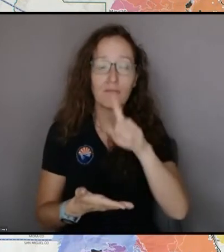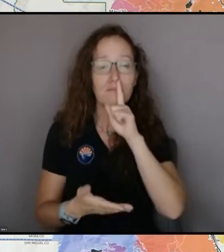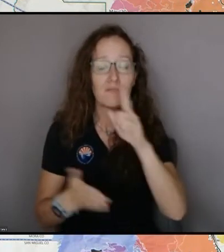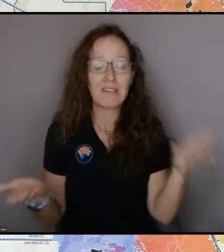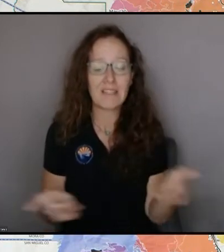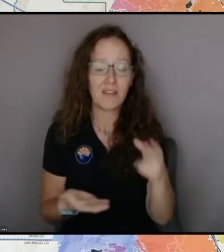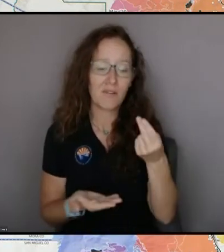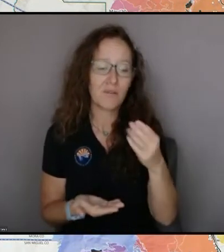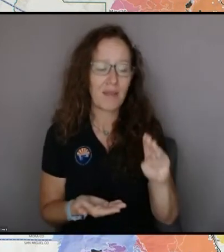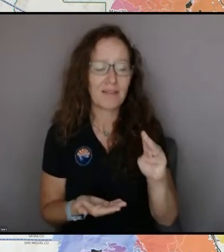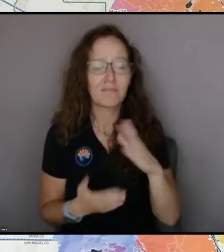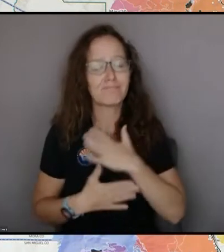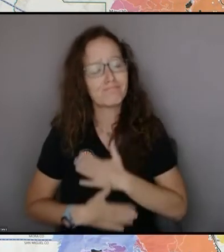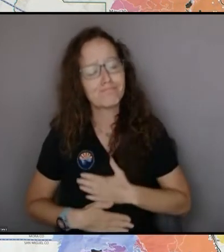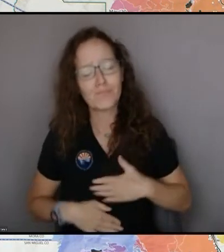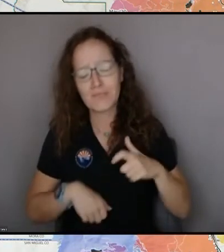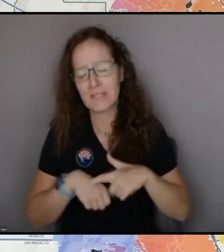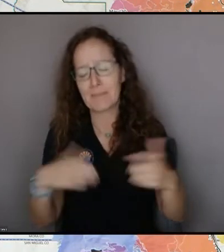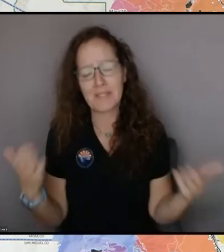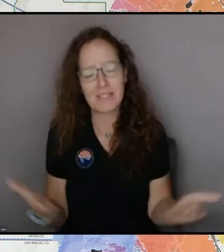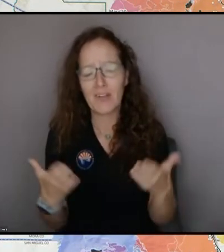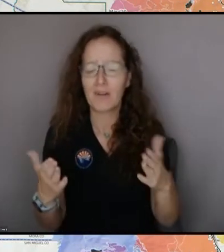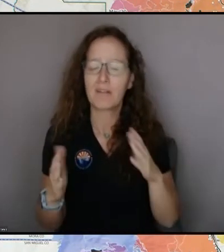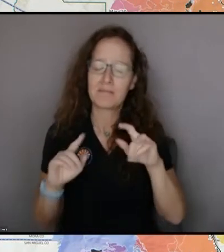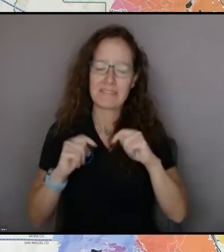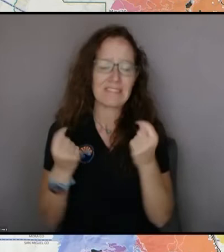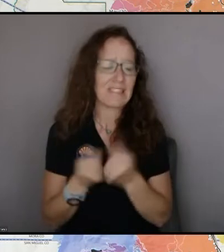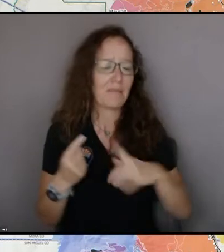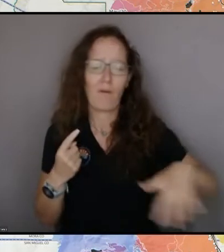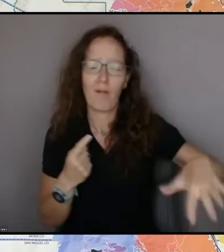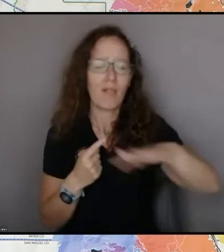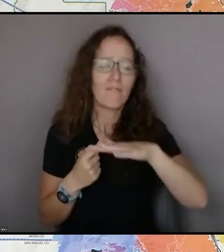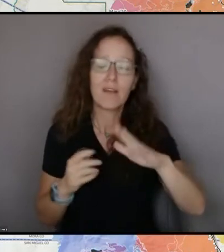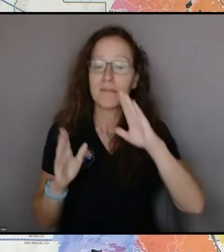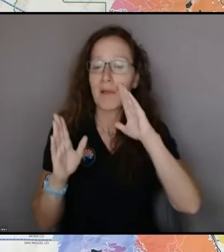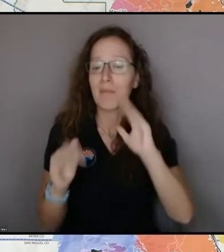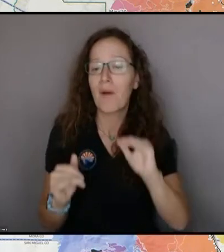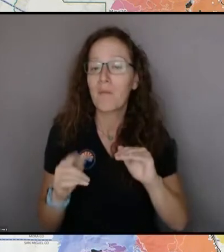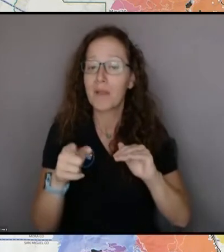hope you all get good rain, not too much rain, and that you have a